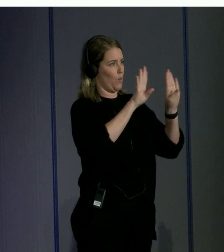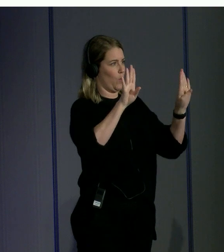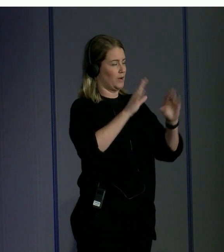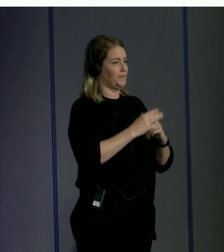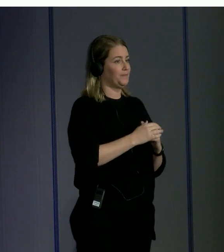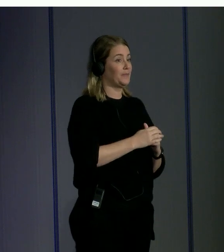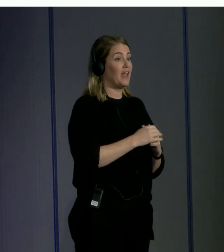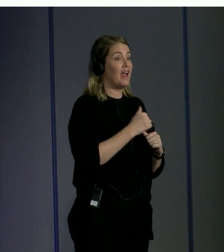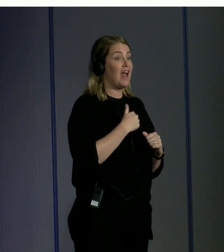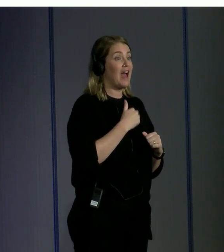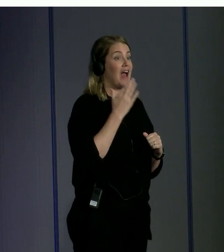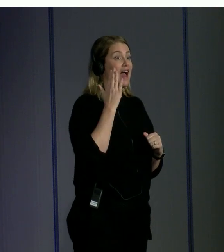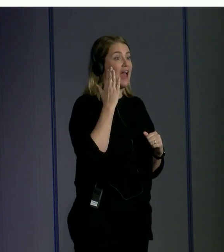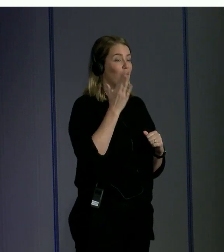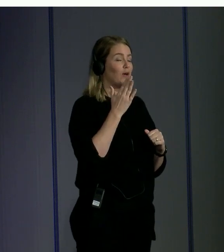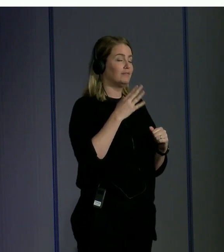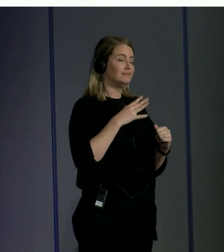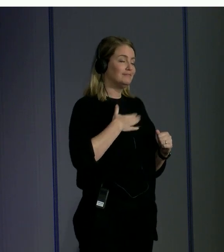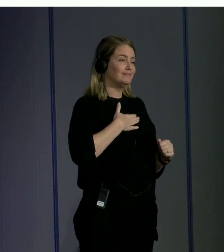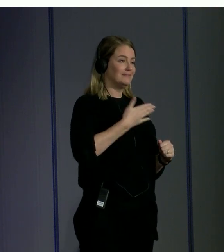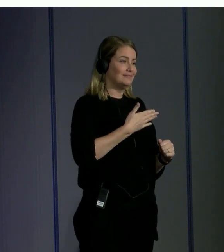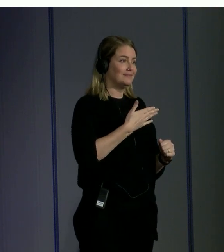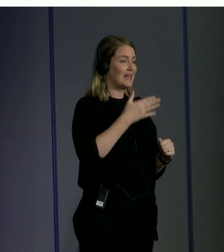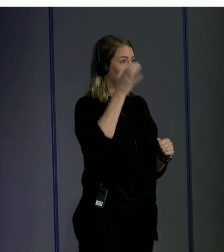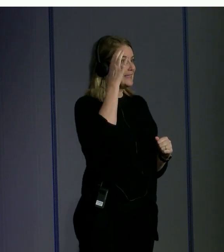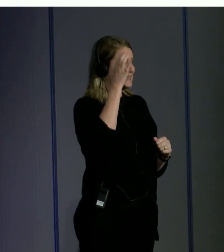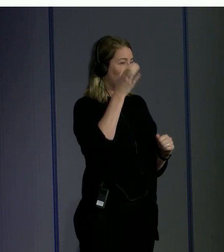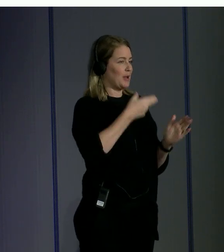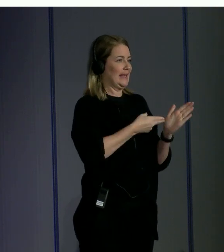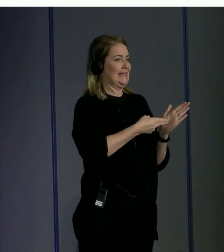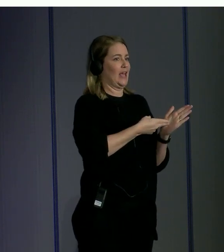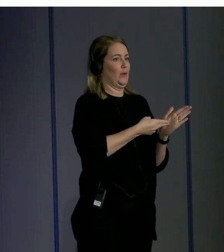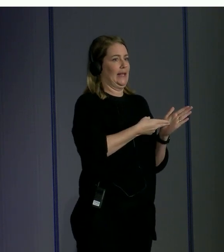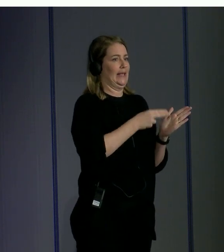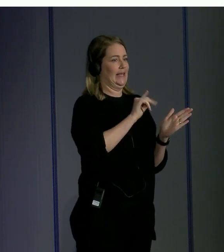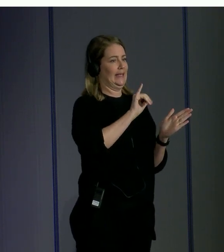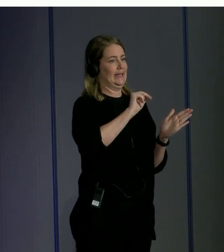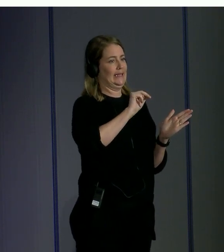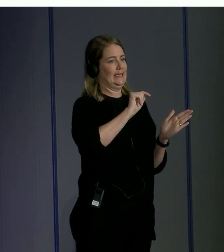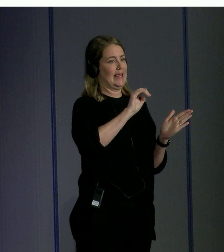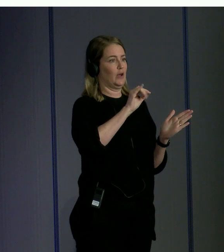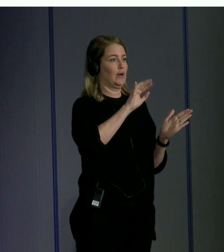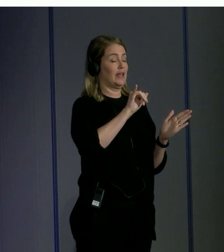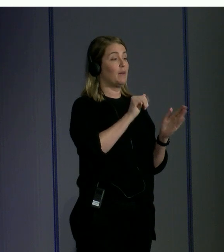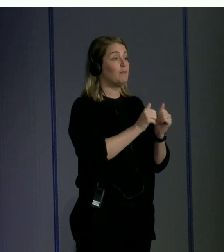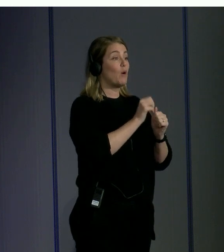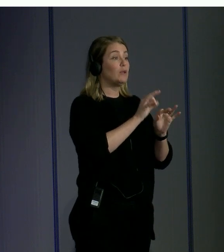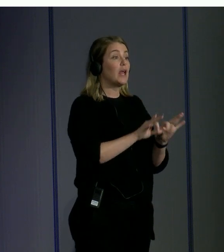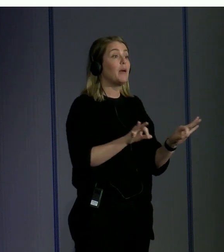I will contend that conceptual integrity is the most important consideration in system design.